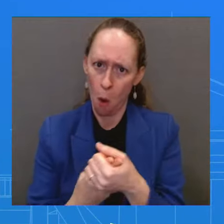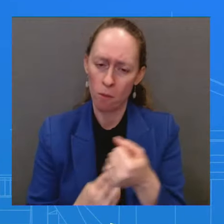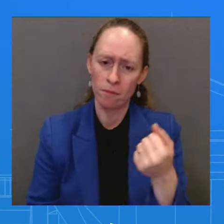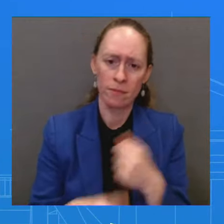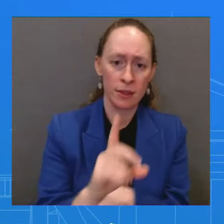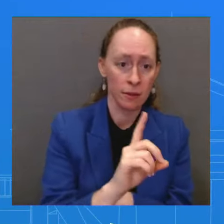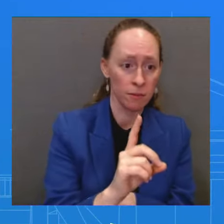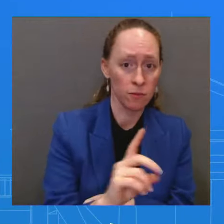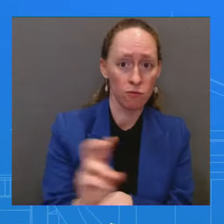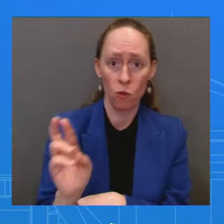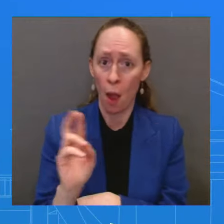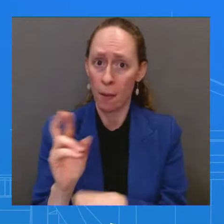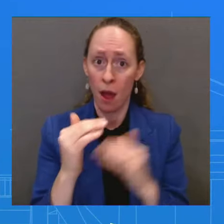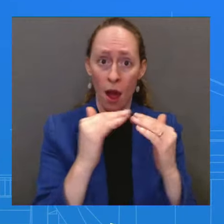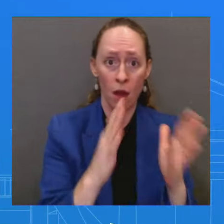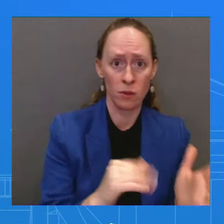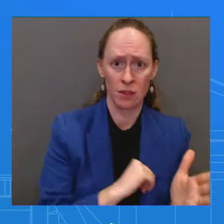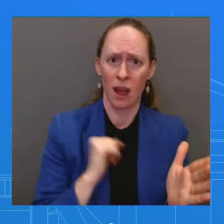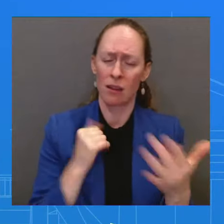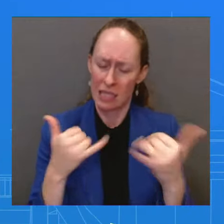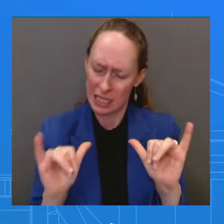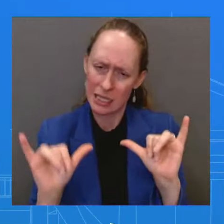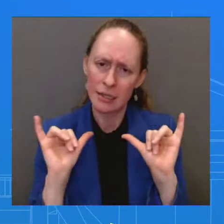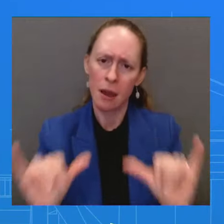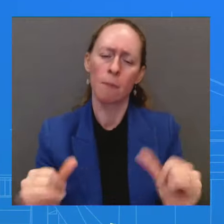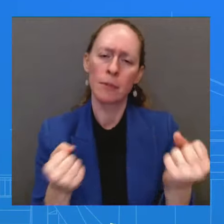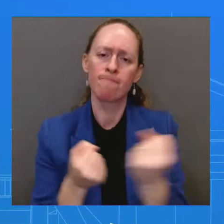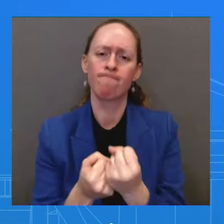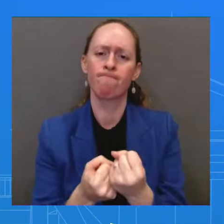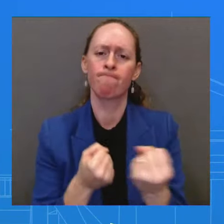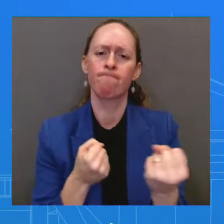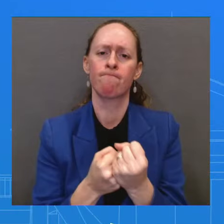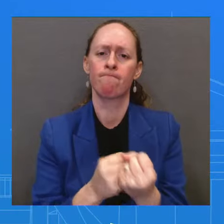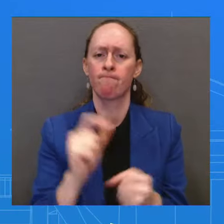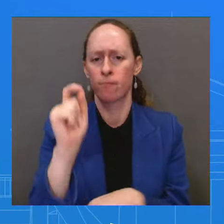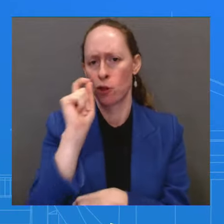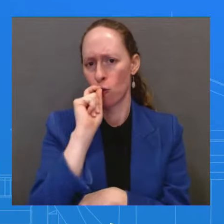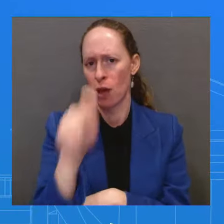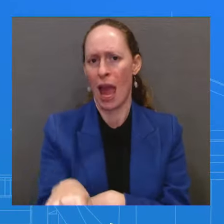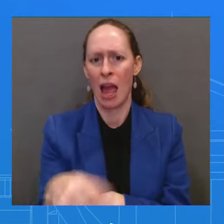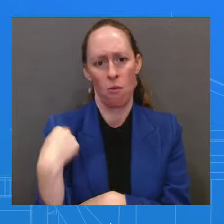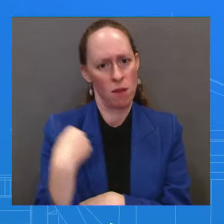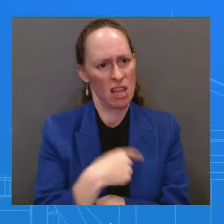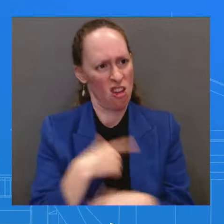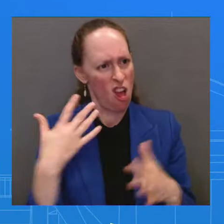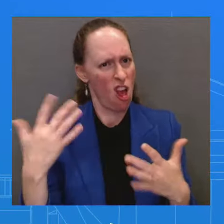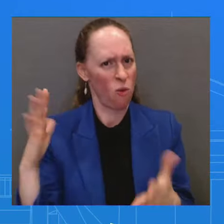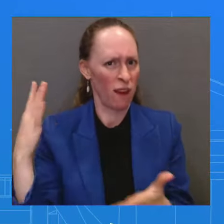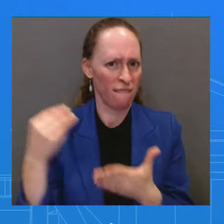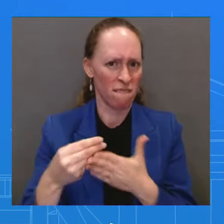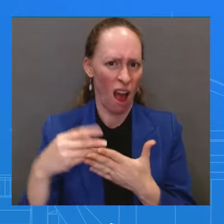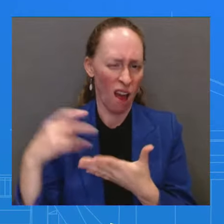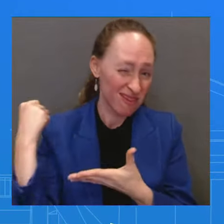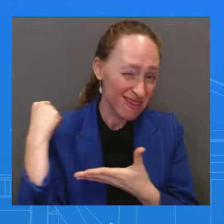that funding support that we have provided for Ukraine. And he believes that still stands. He believes that has not changed. And we need to continue that.